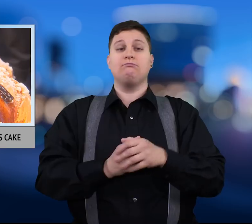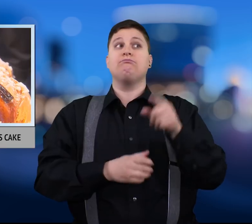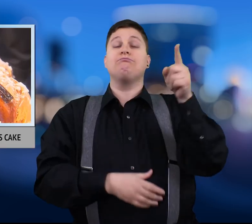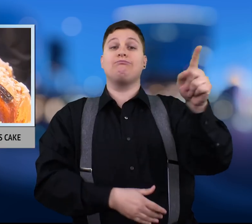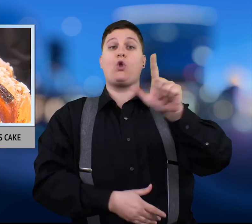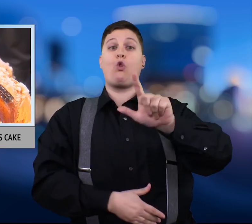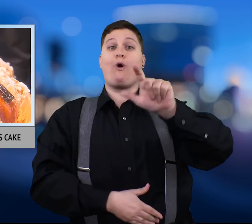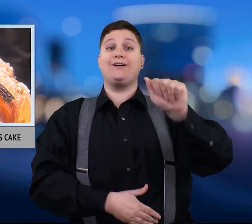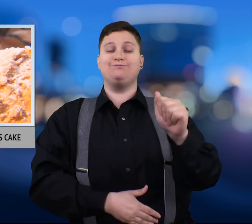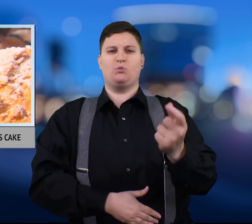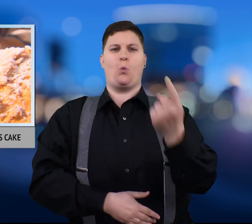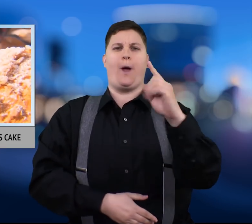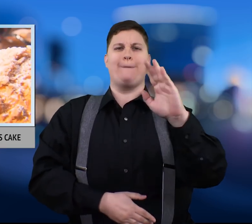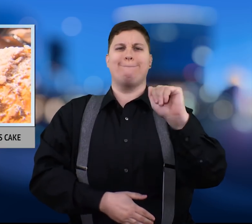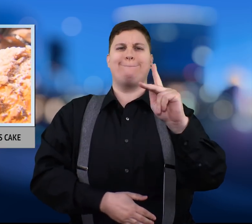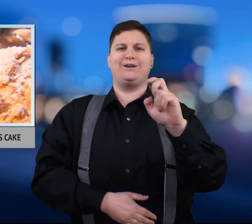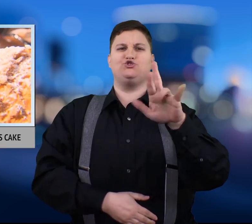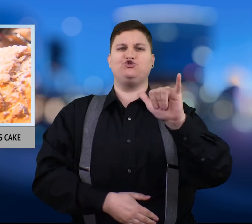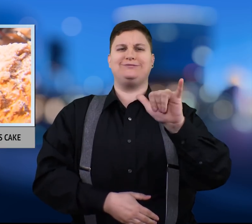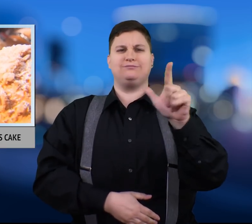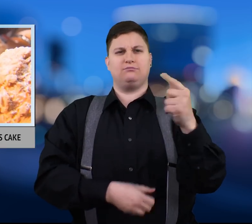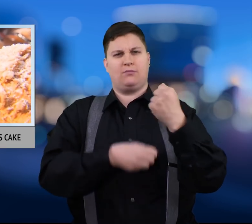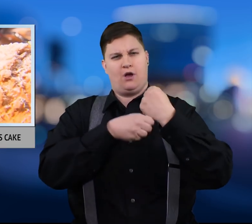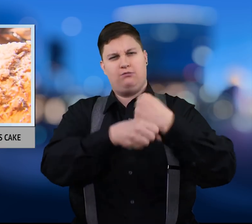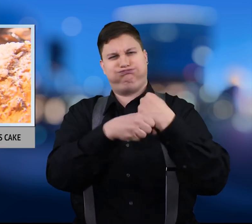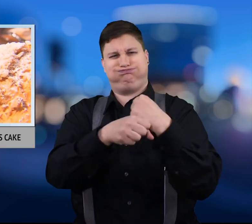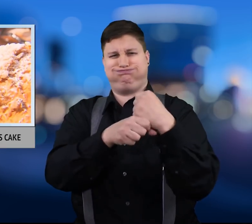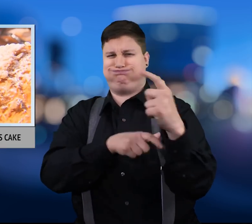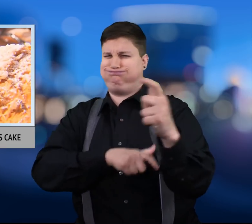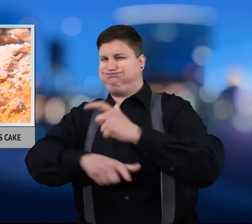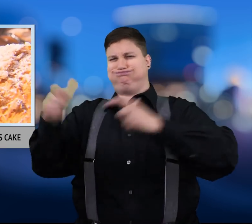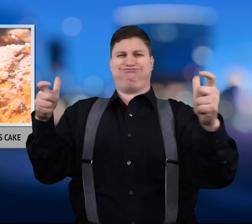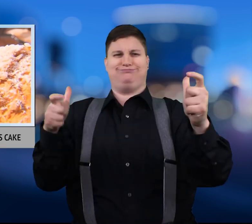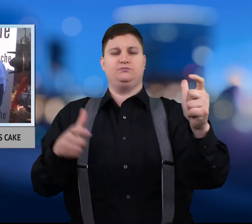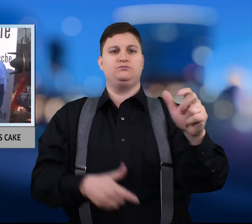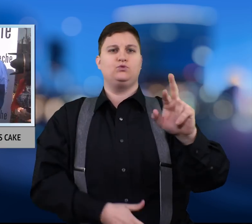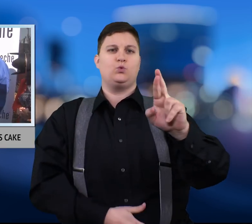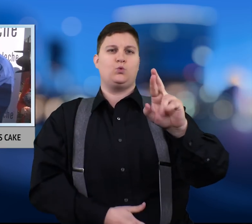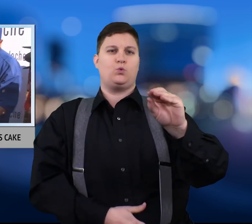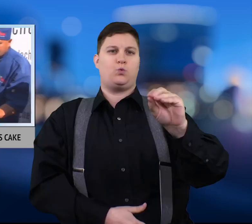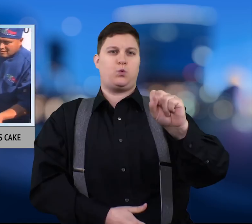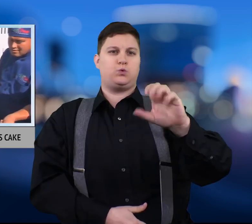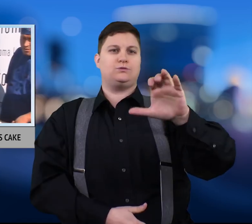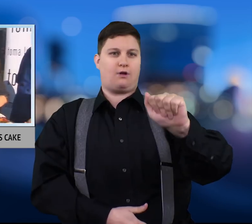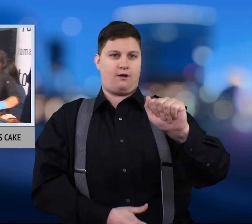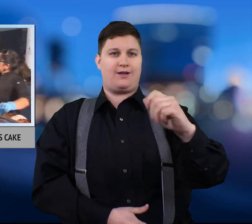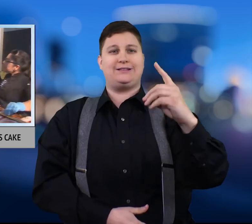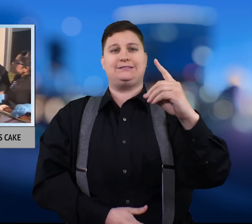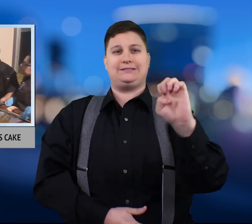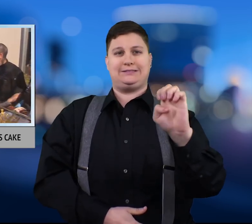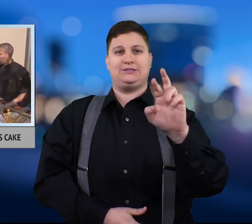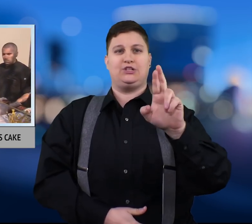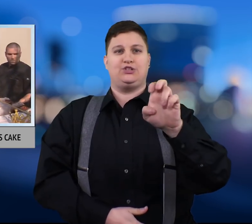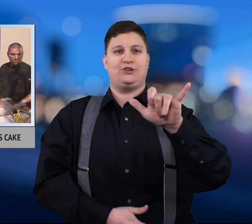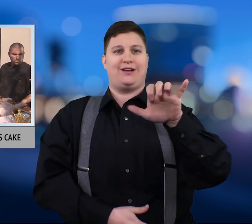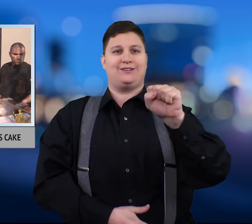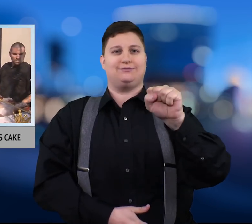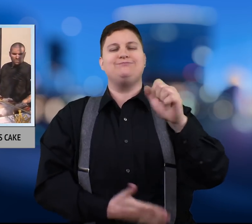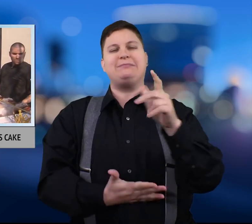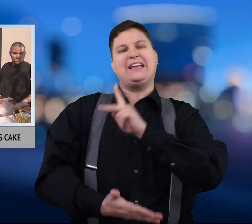One bakery in Los Angeles marked the occasion by making the city's largest "Rosca de Reyes"